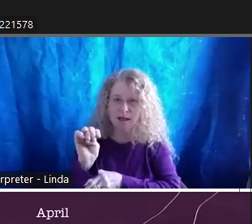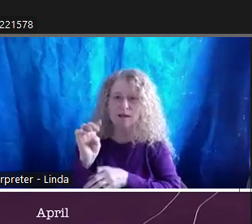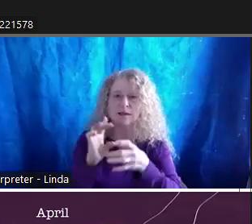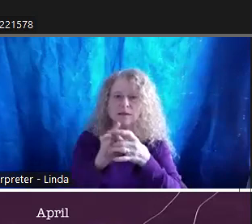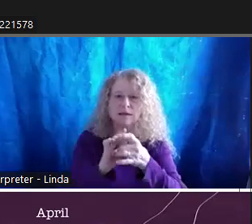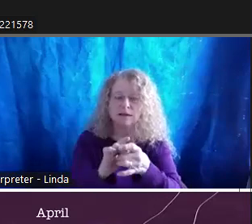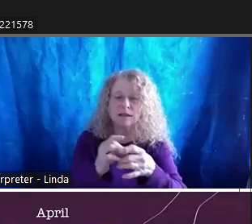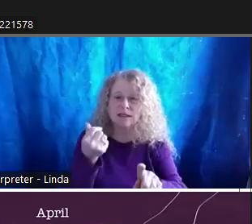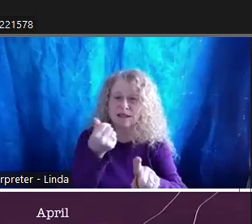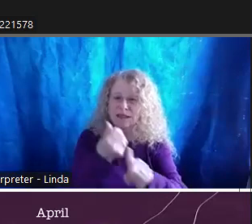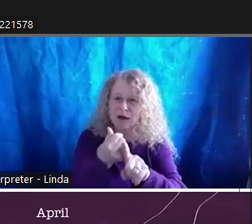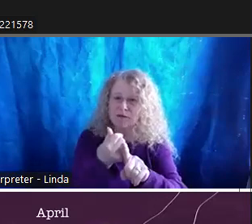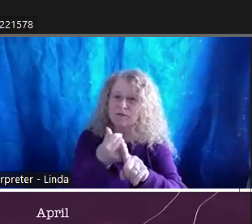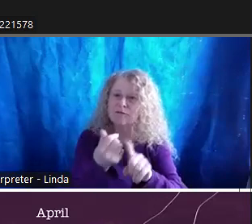UPDATES AND WITH REGARDS TO THIS CALL.